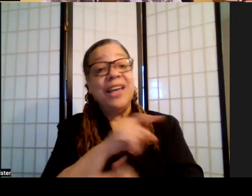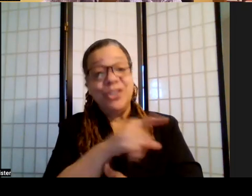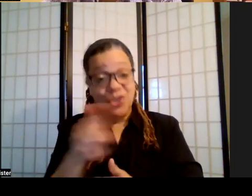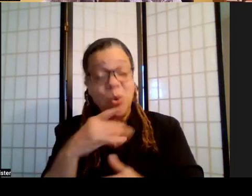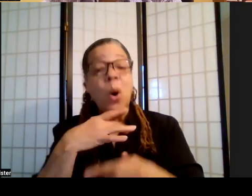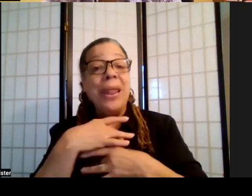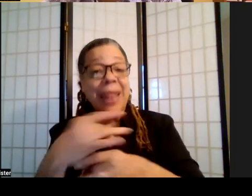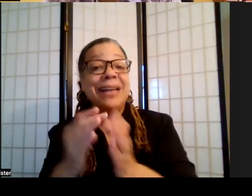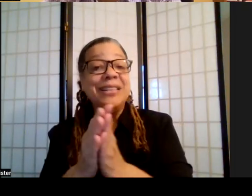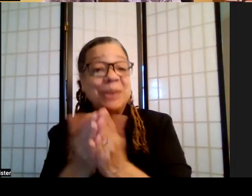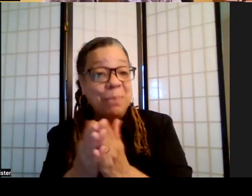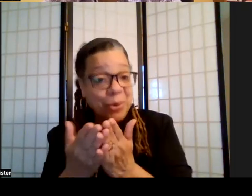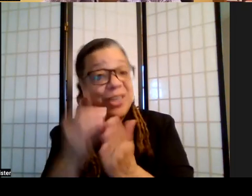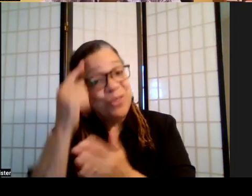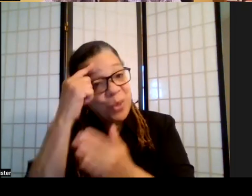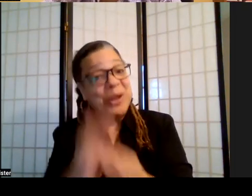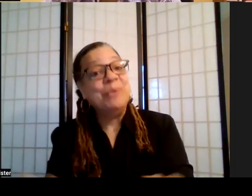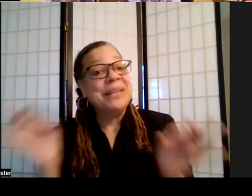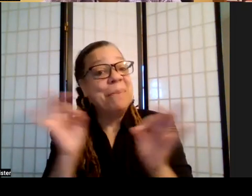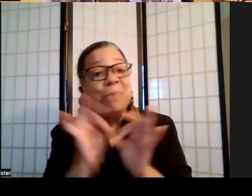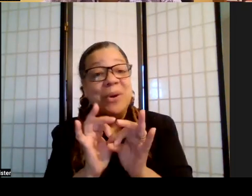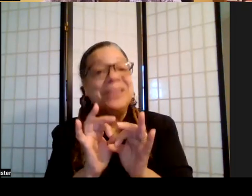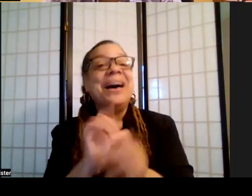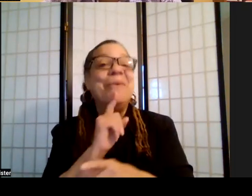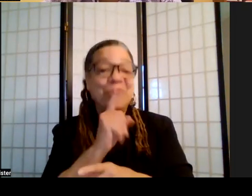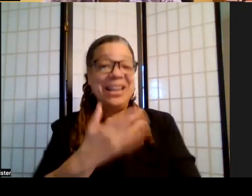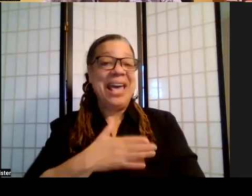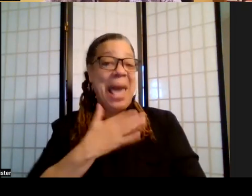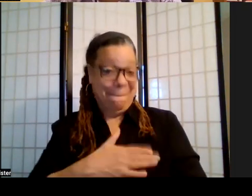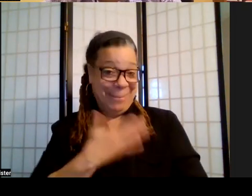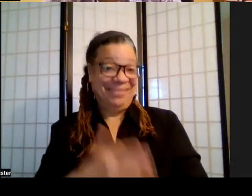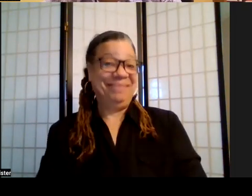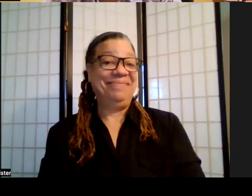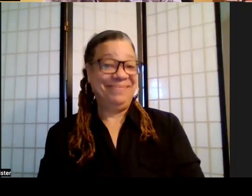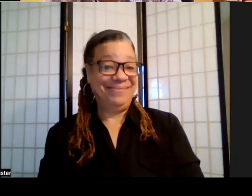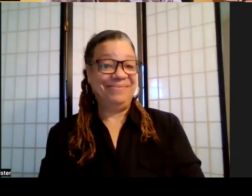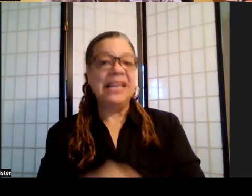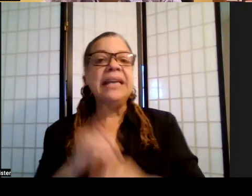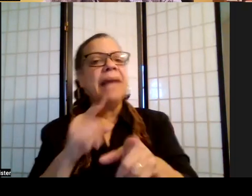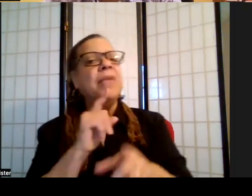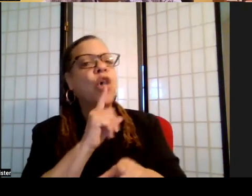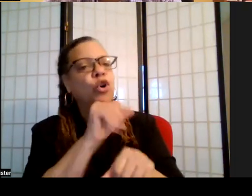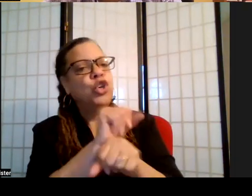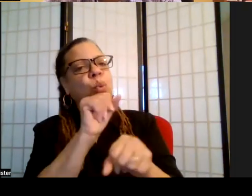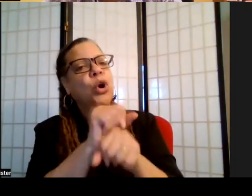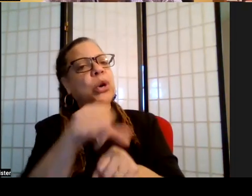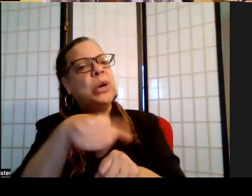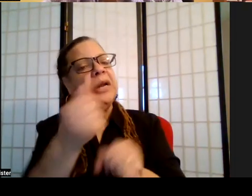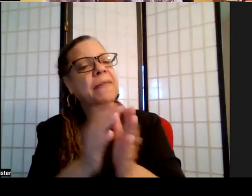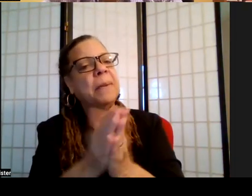that you thought it was worthy. I'm, I'm just absolutely delighted. Are you working on another book, possibly, or thinking about it?